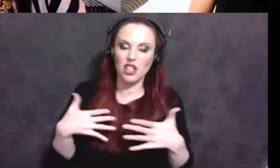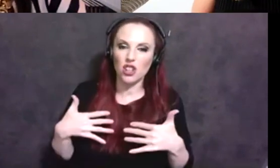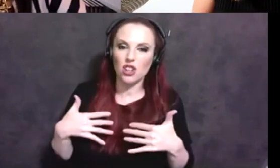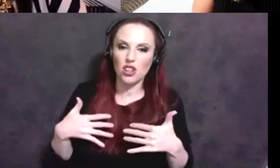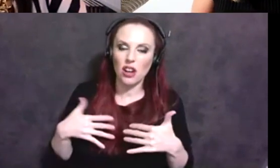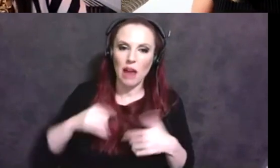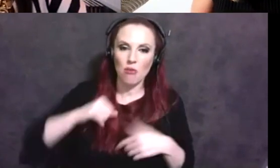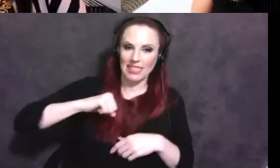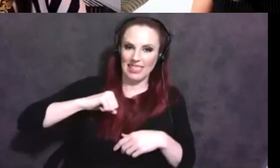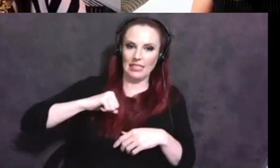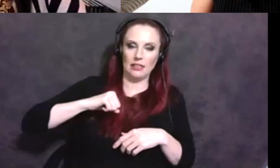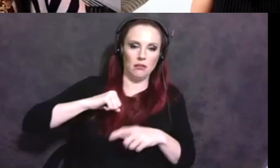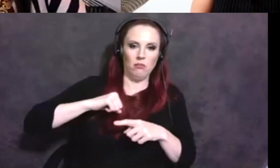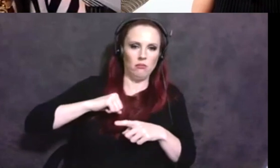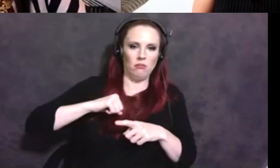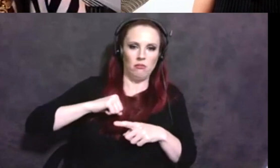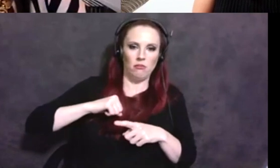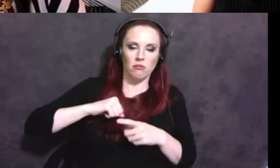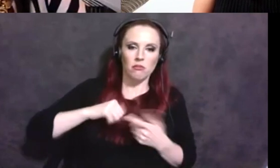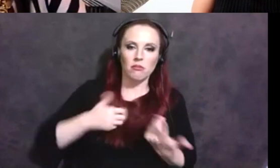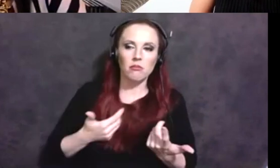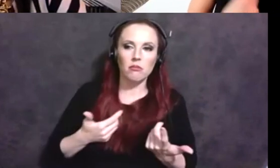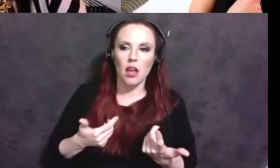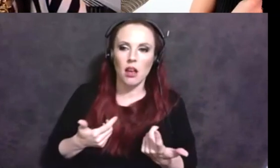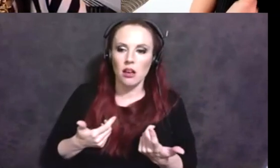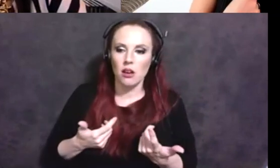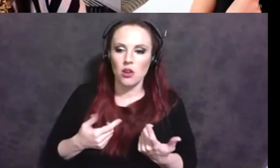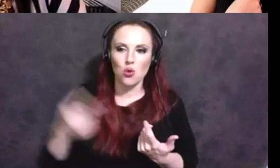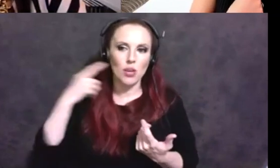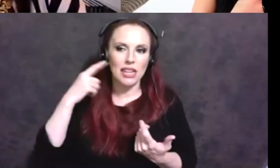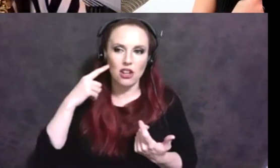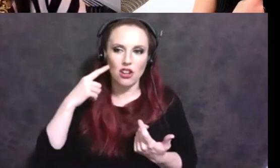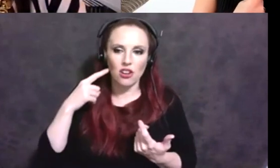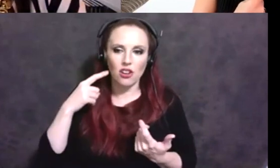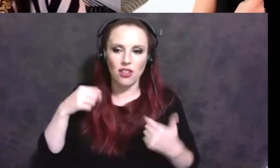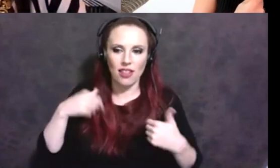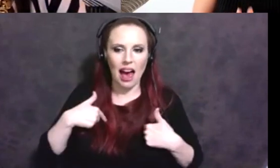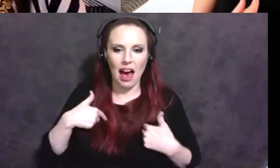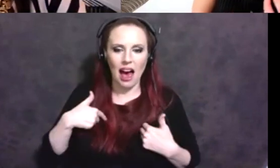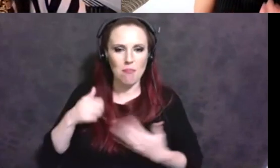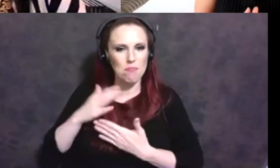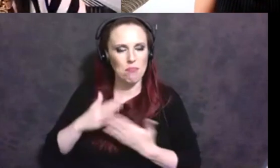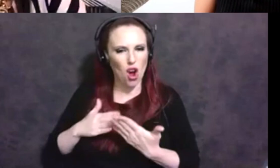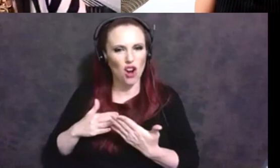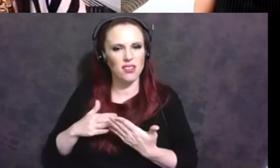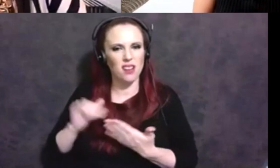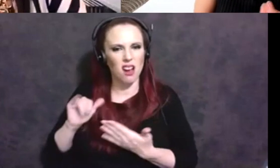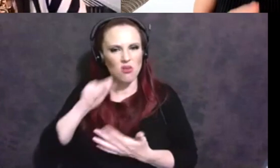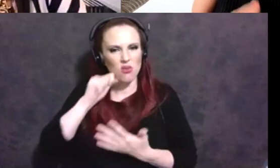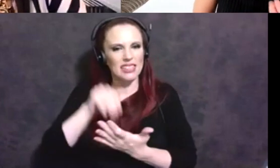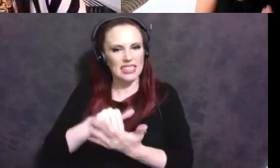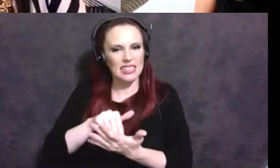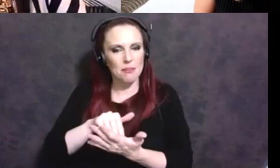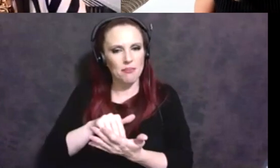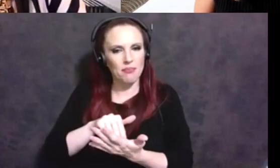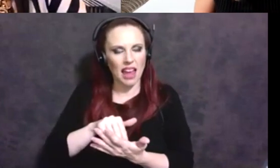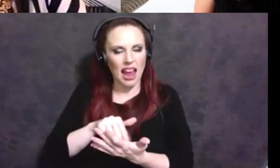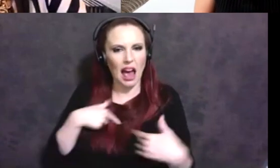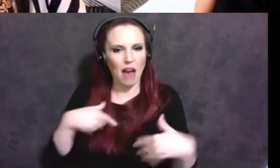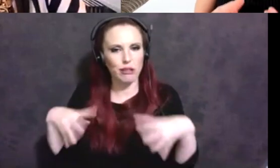long time ago but I remember that experience. There is an initial fear and resistance that